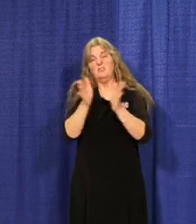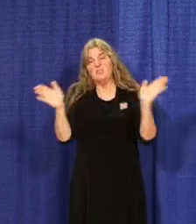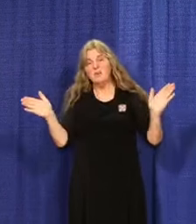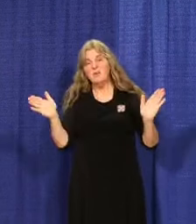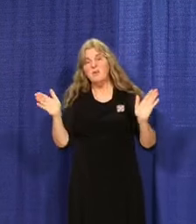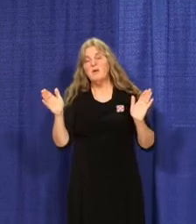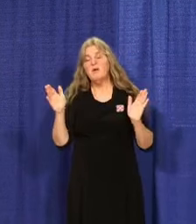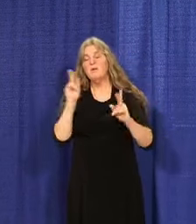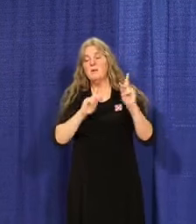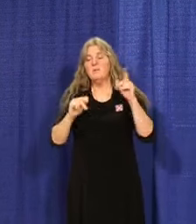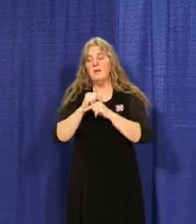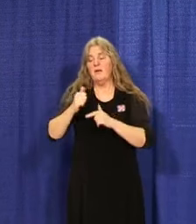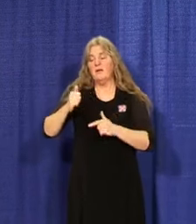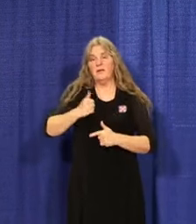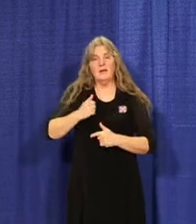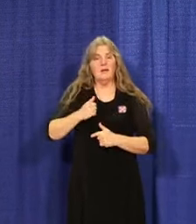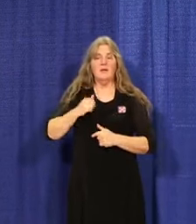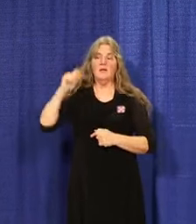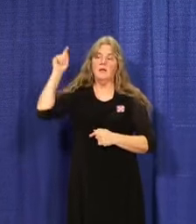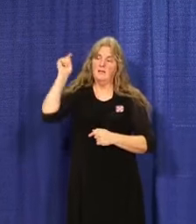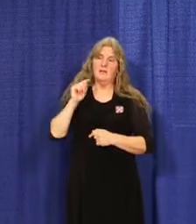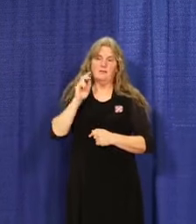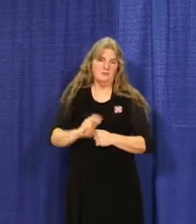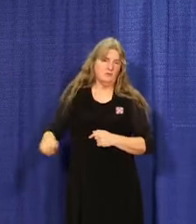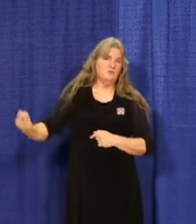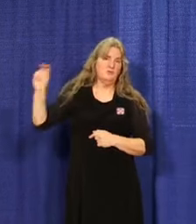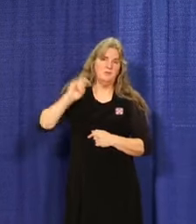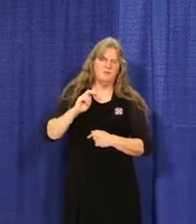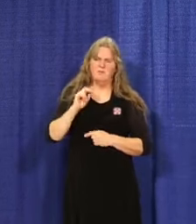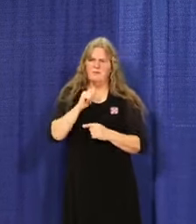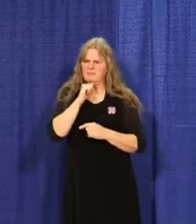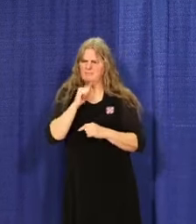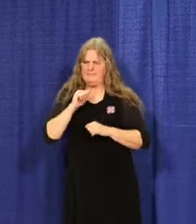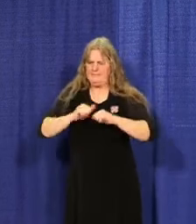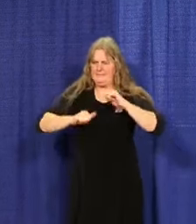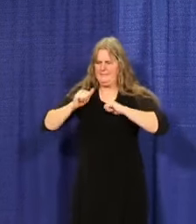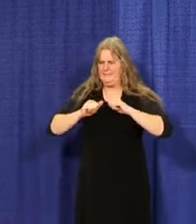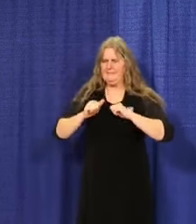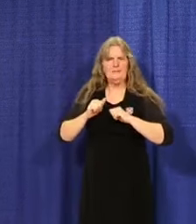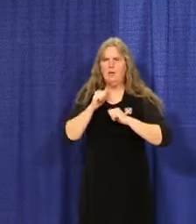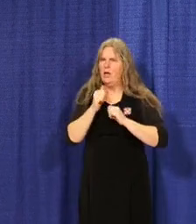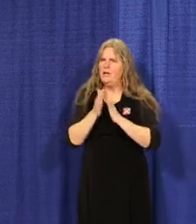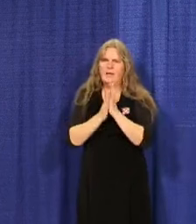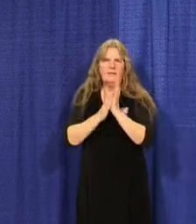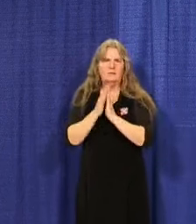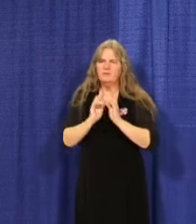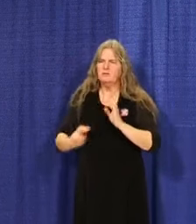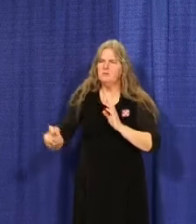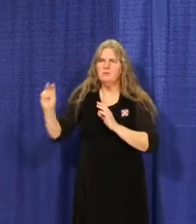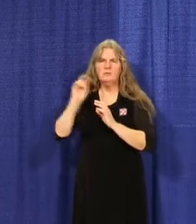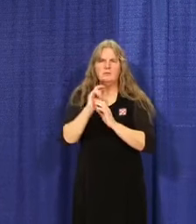of Canada very low numbers of people willing to travel for tours in Regent -- reasons outside of people's regions so